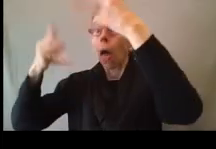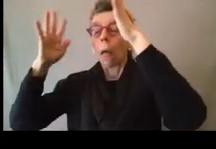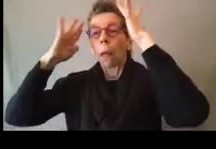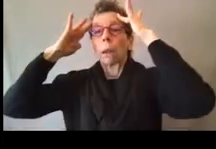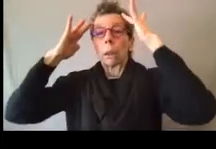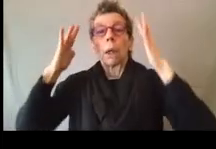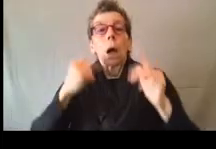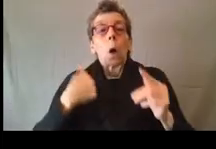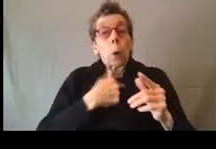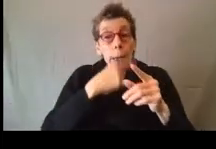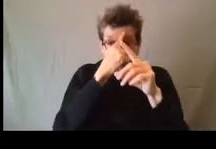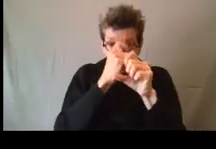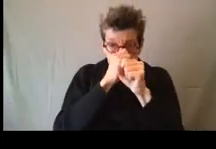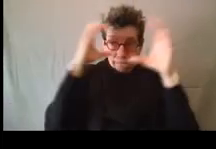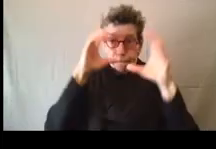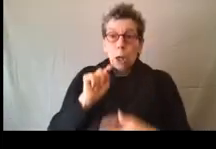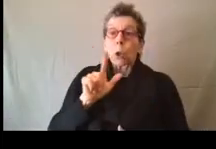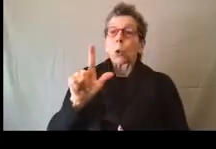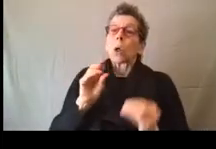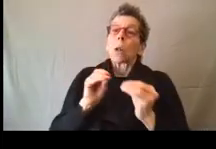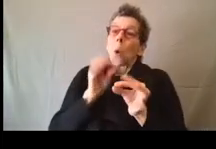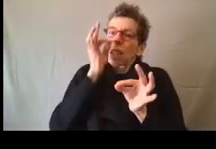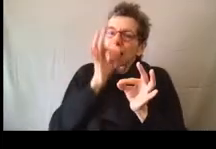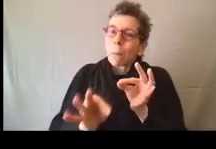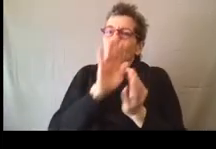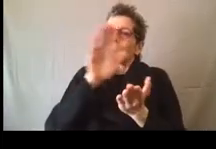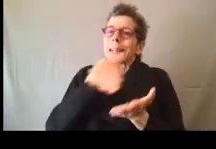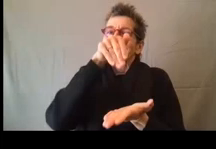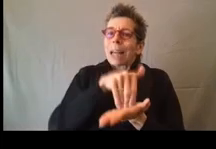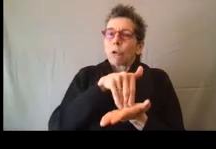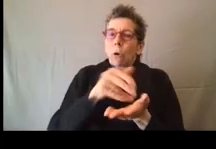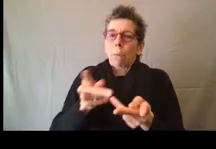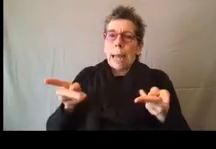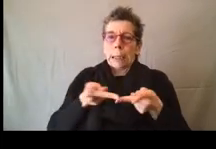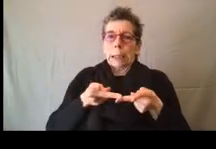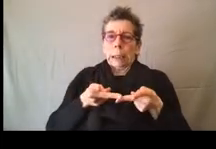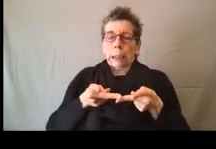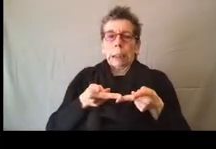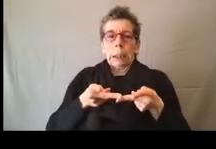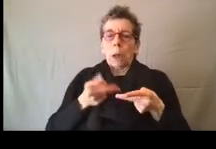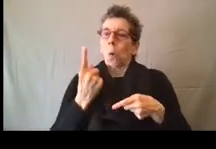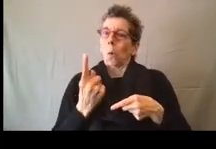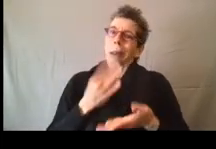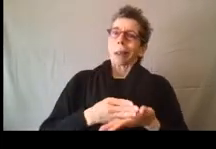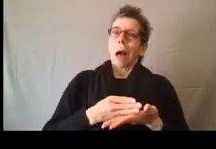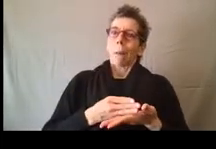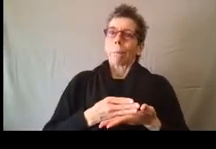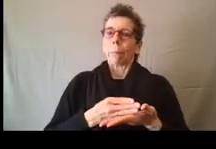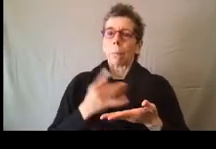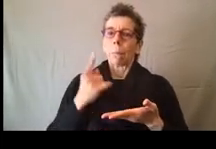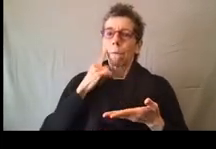this tool is a centralized information tool where it is one stop for employers to get